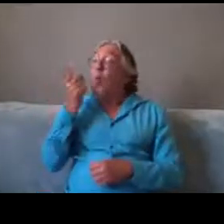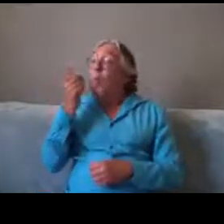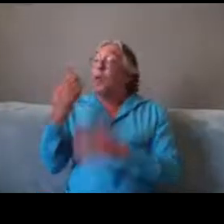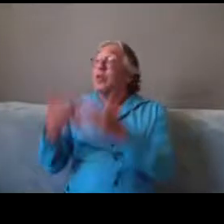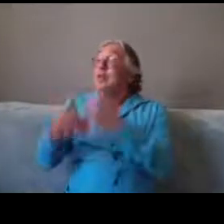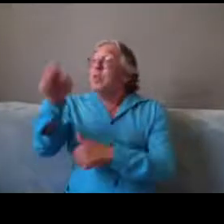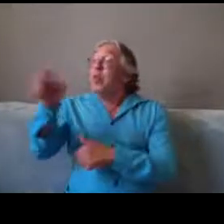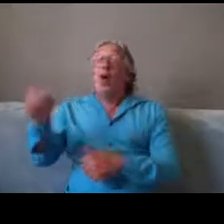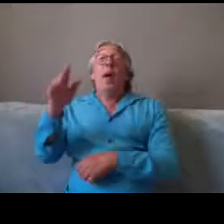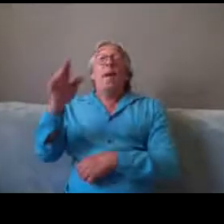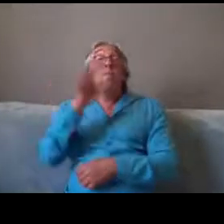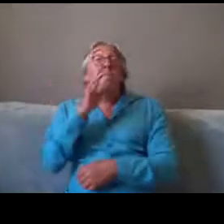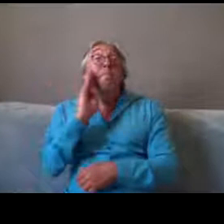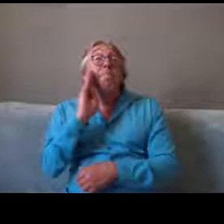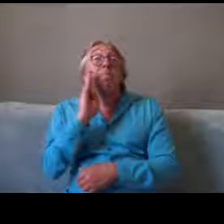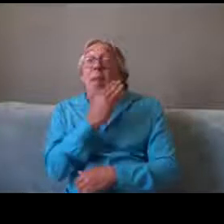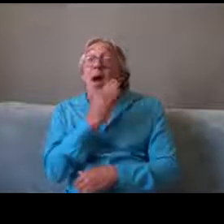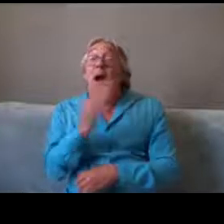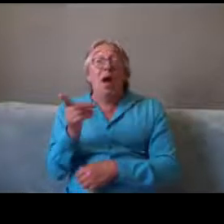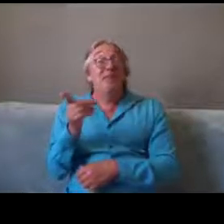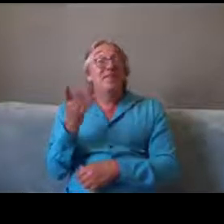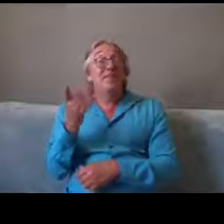mobility period or traineeships in another country.